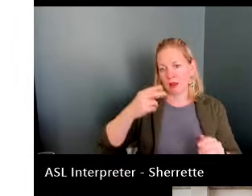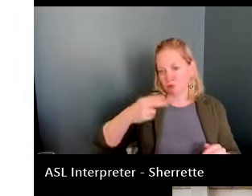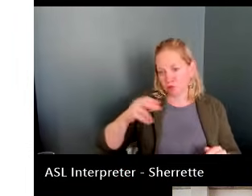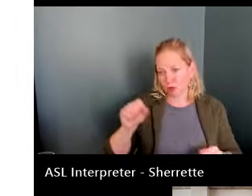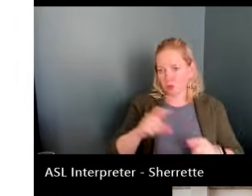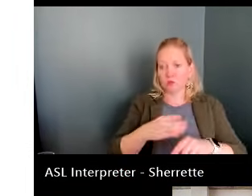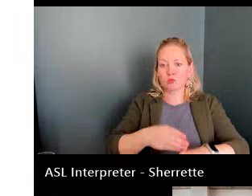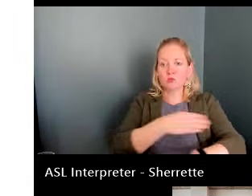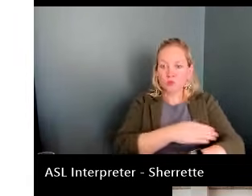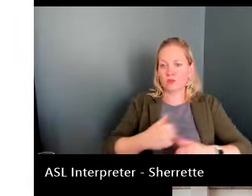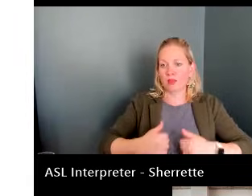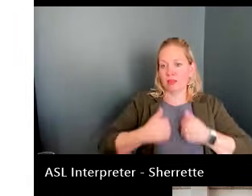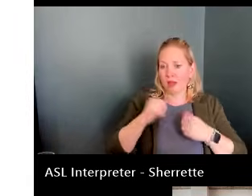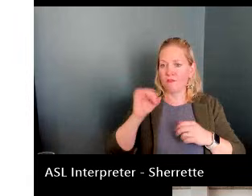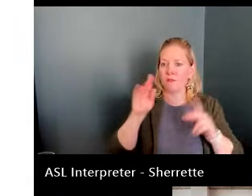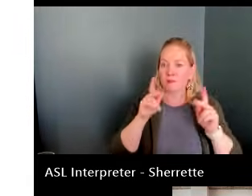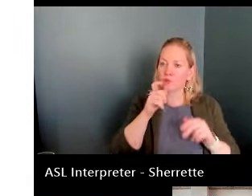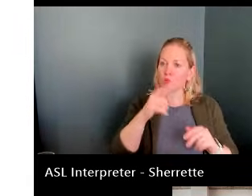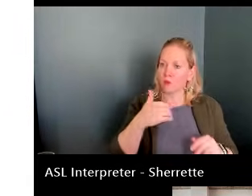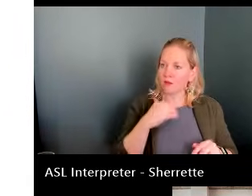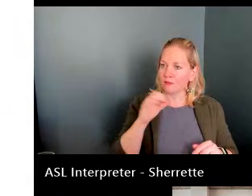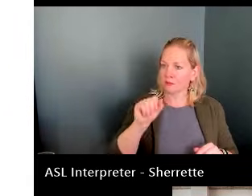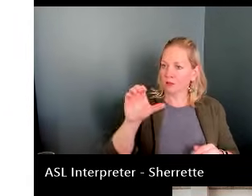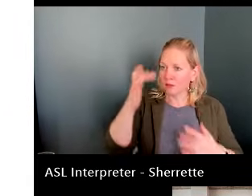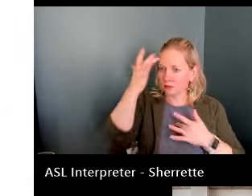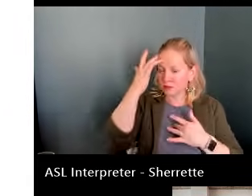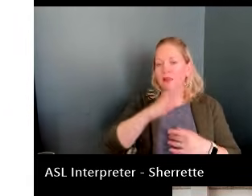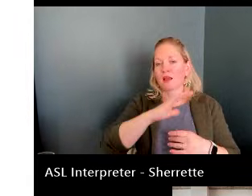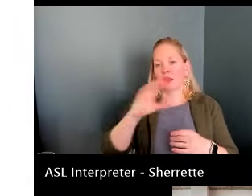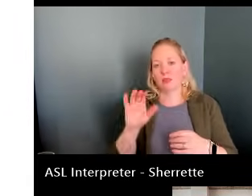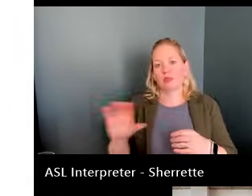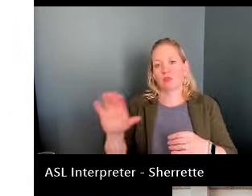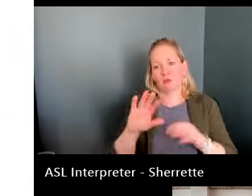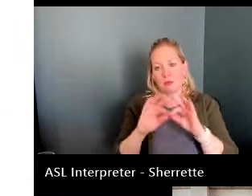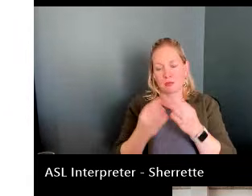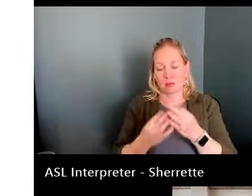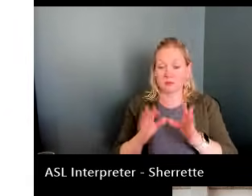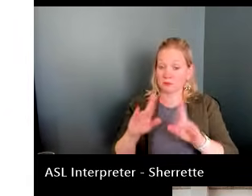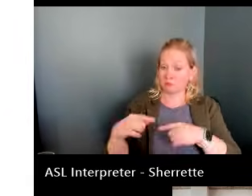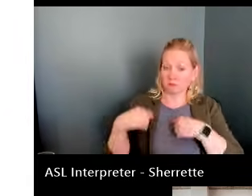sickle cell disease and their families. For far too long, the sickle cell community has